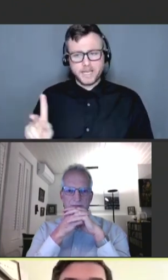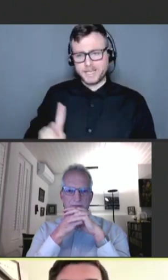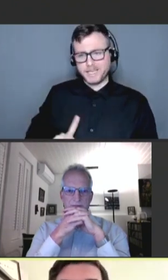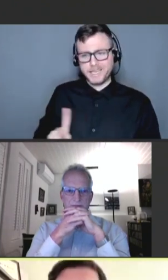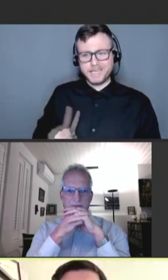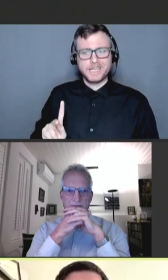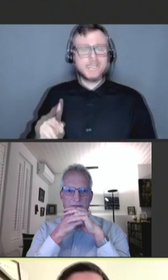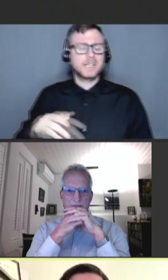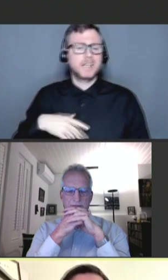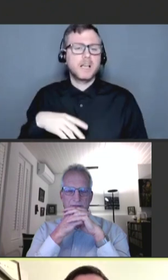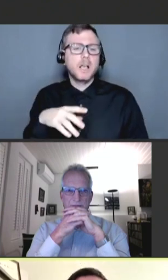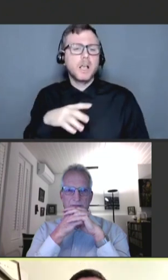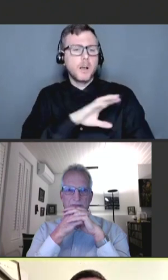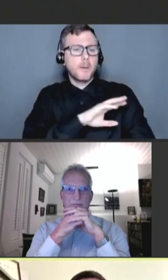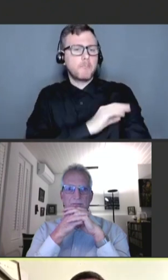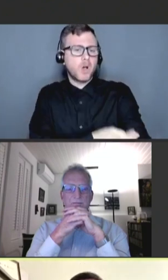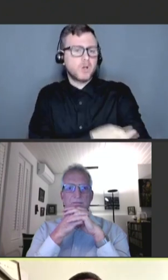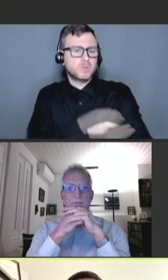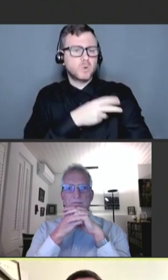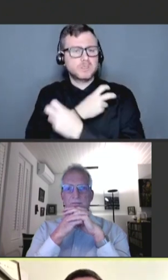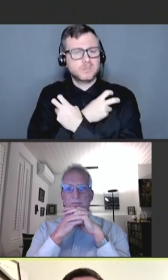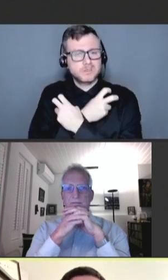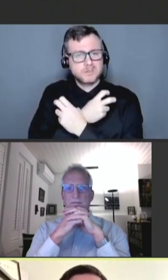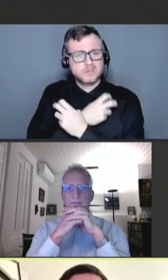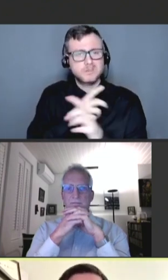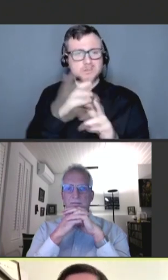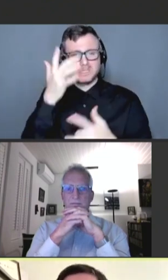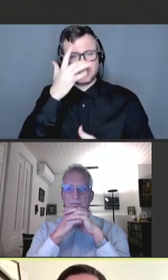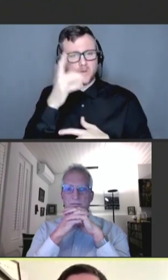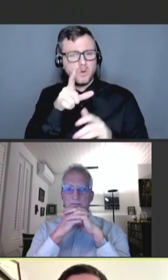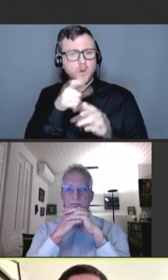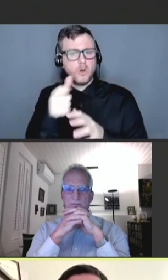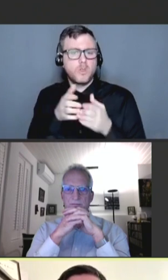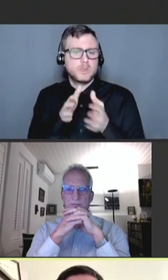musculoskeletal conditions, and also, you know, generalized disorders like malaise and fatigue.